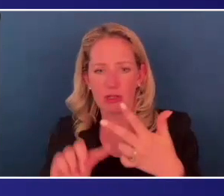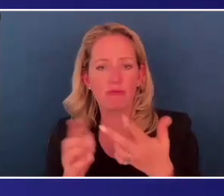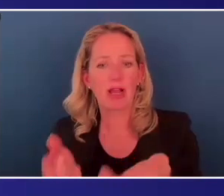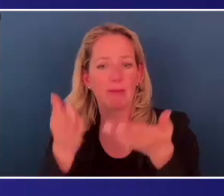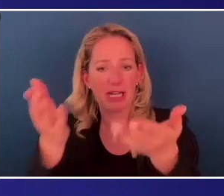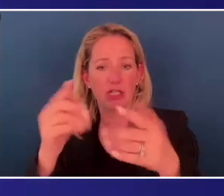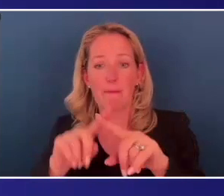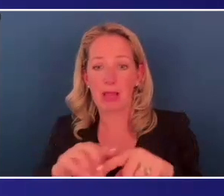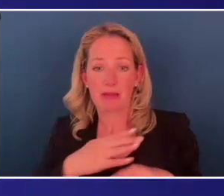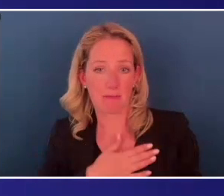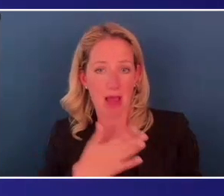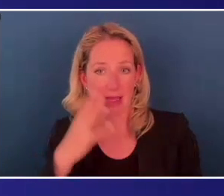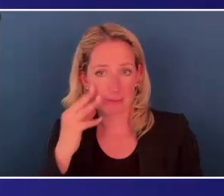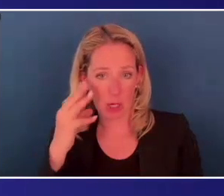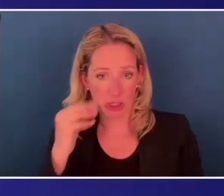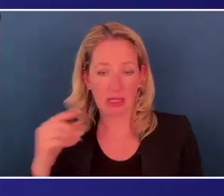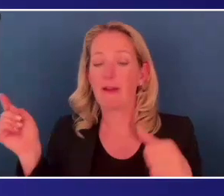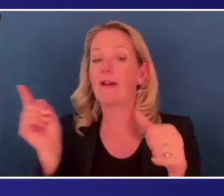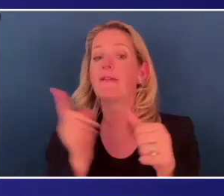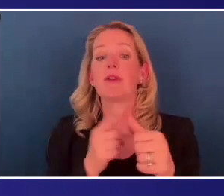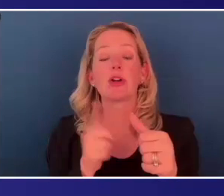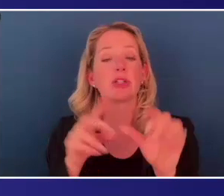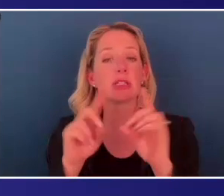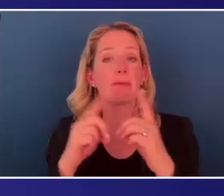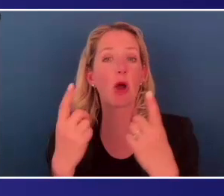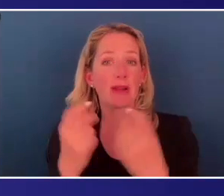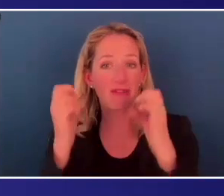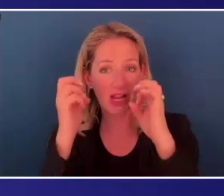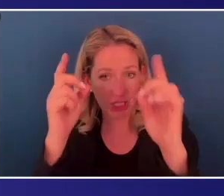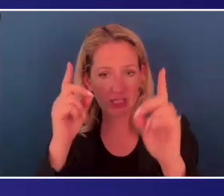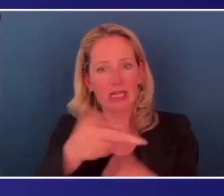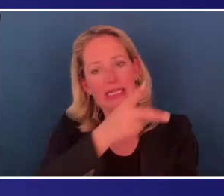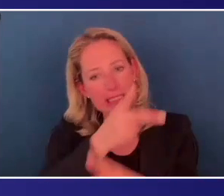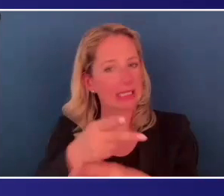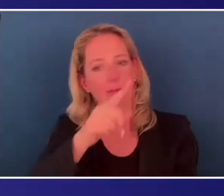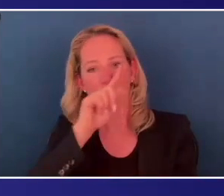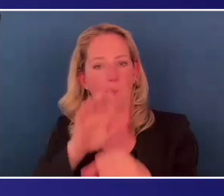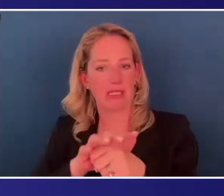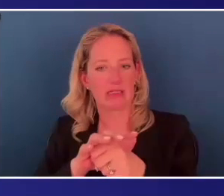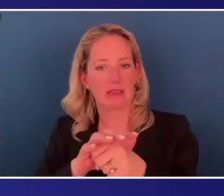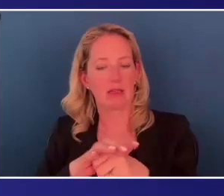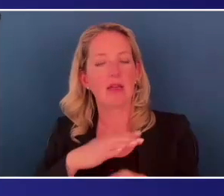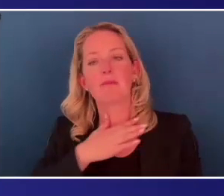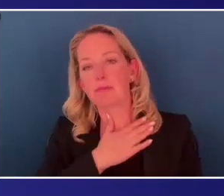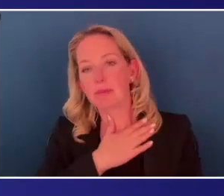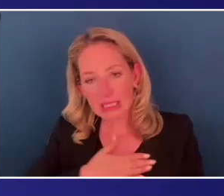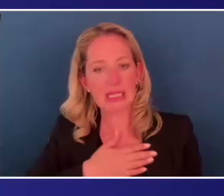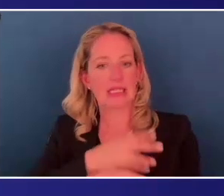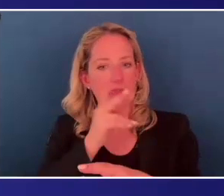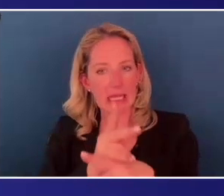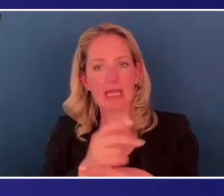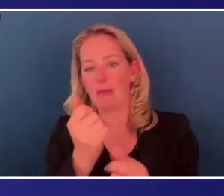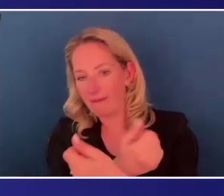First, st the Department of Education should keep its promise. Please keep people enrolled in the current IVR.